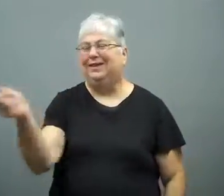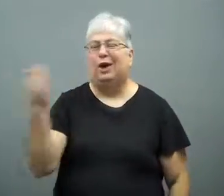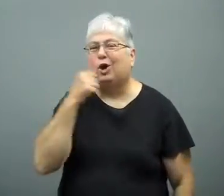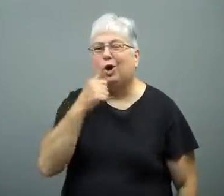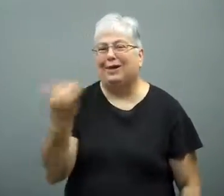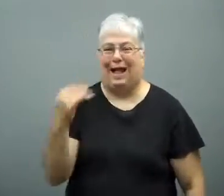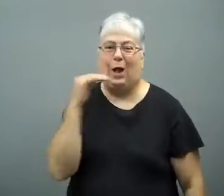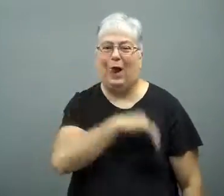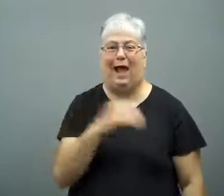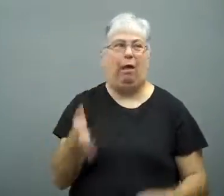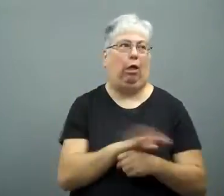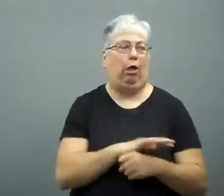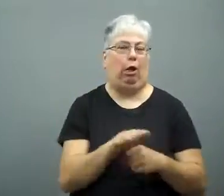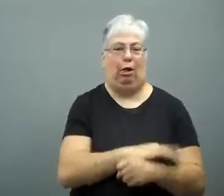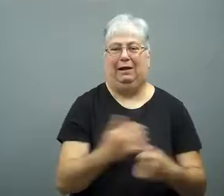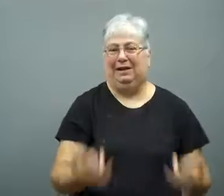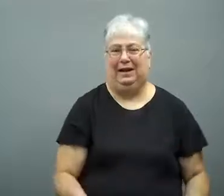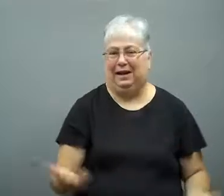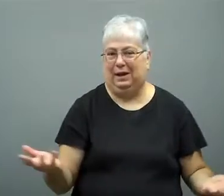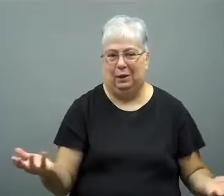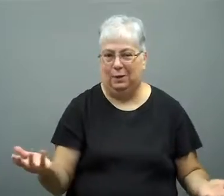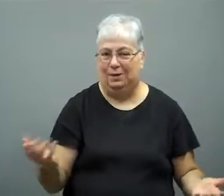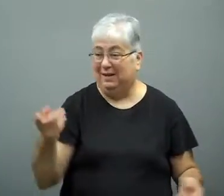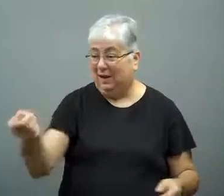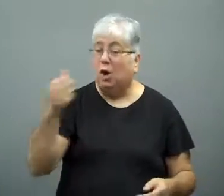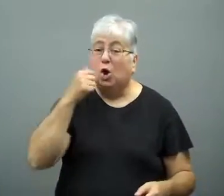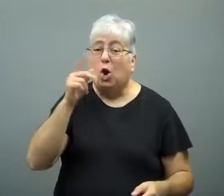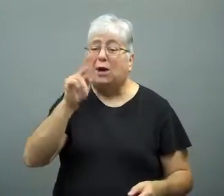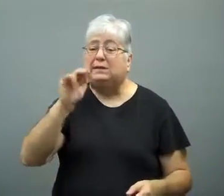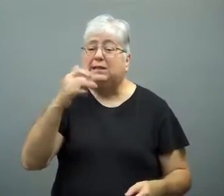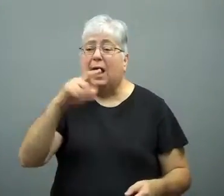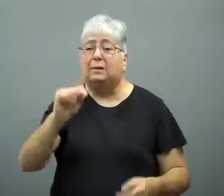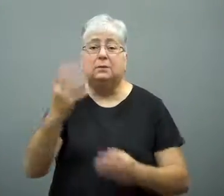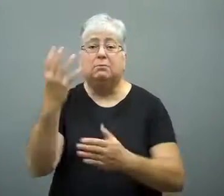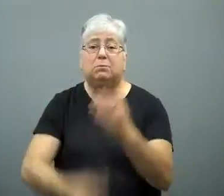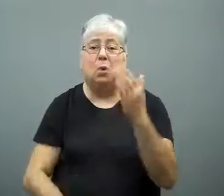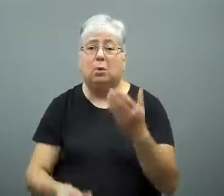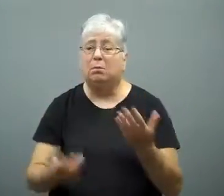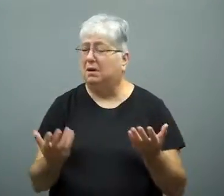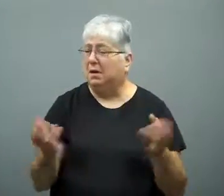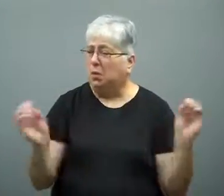He said the girls were lying.